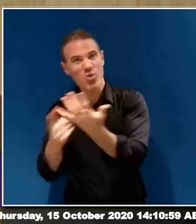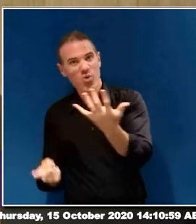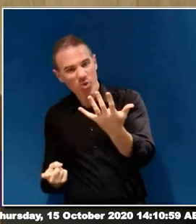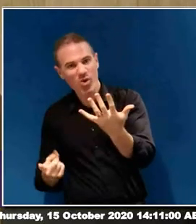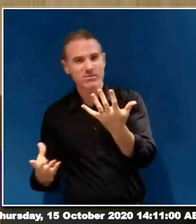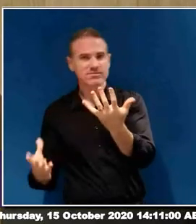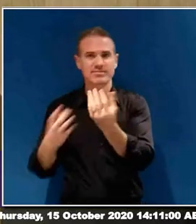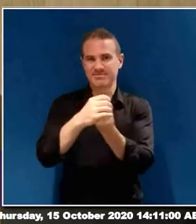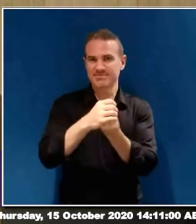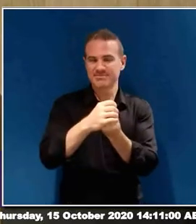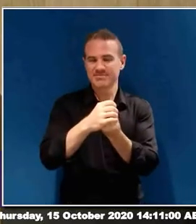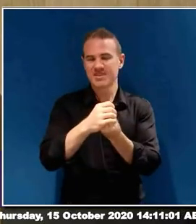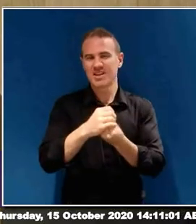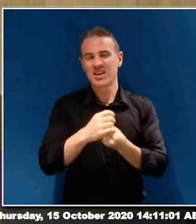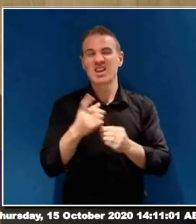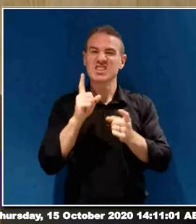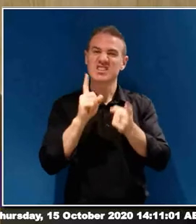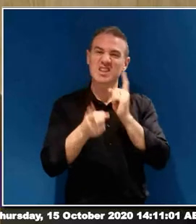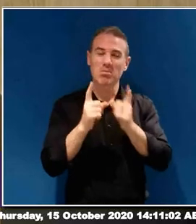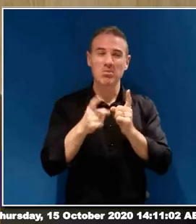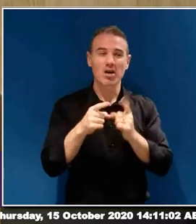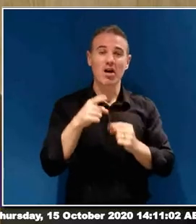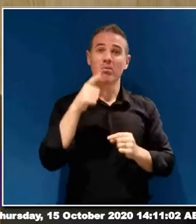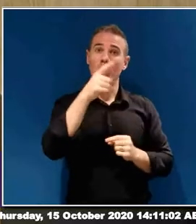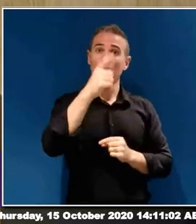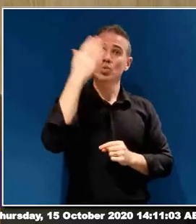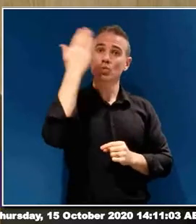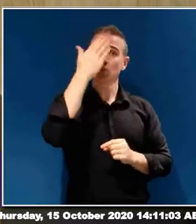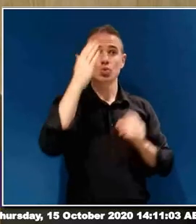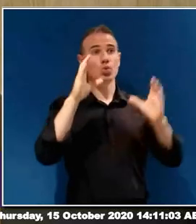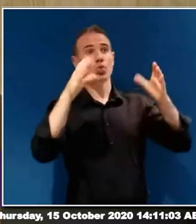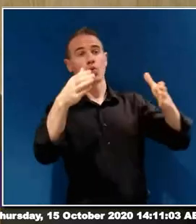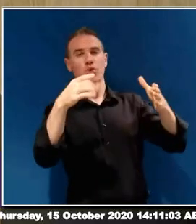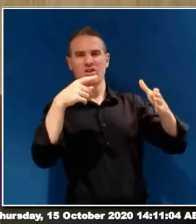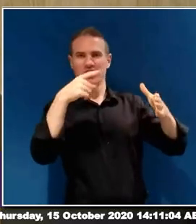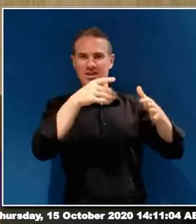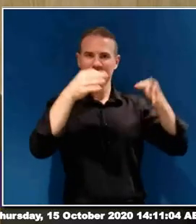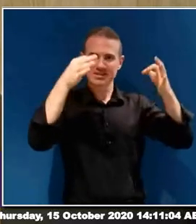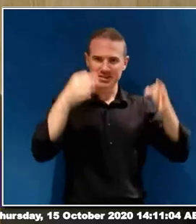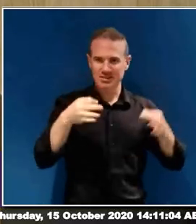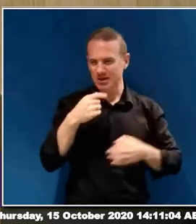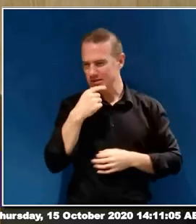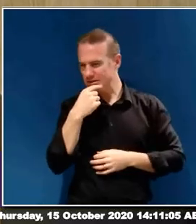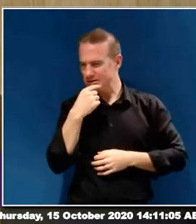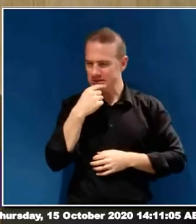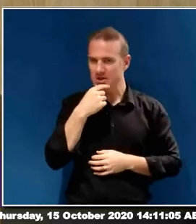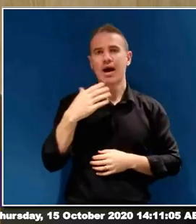extra deputy principal or an extra head of department or an extra - some other